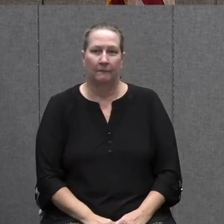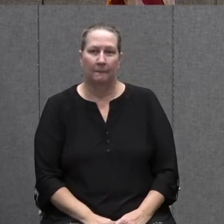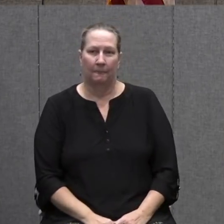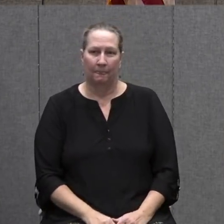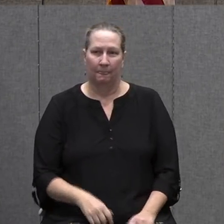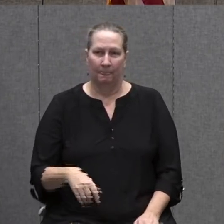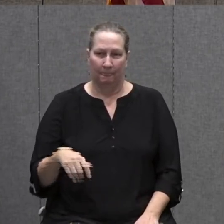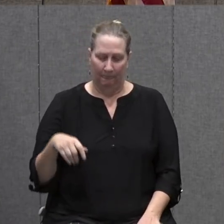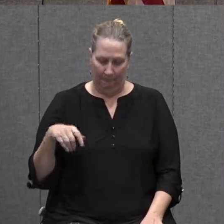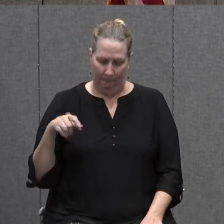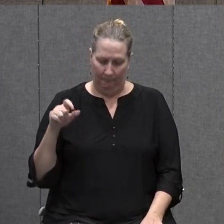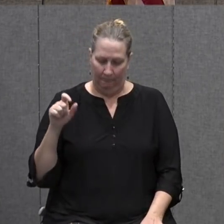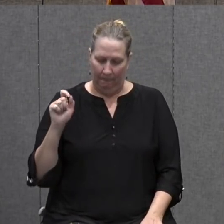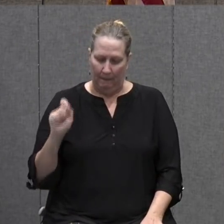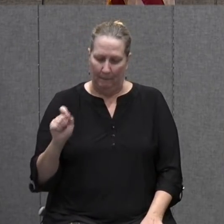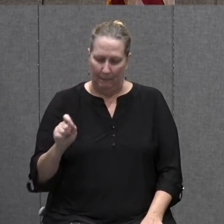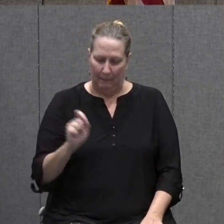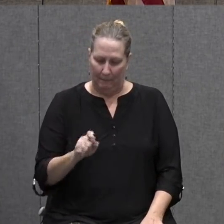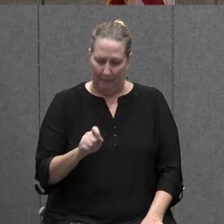(tone beeping)